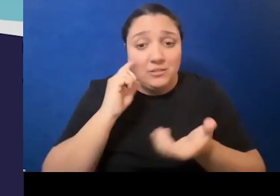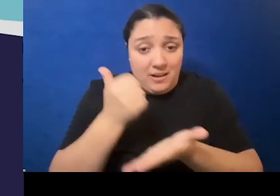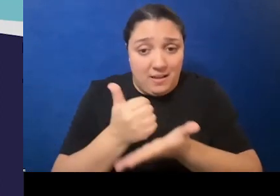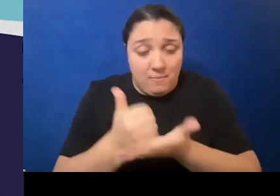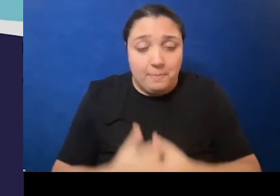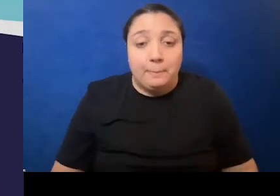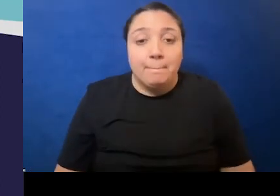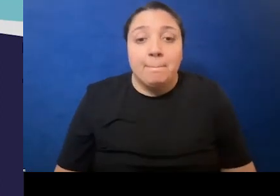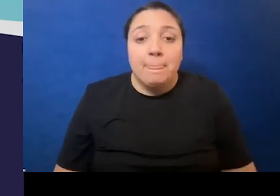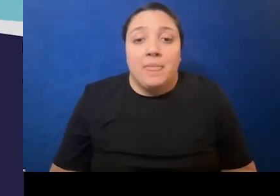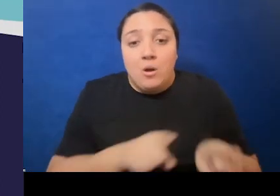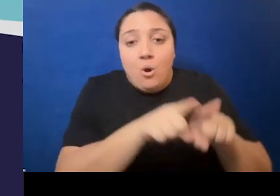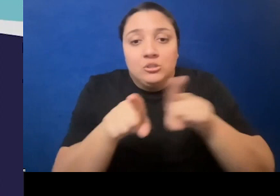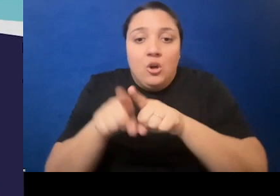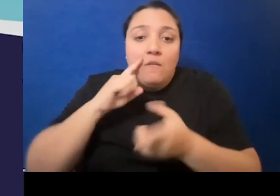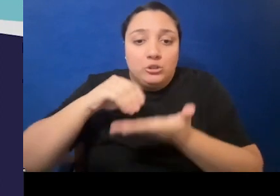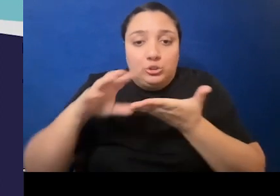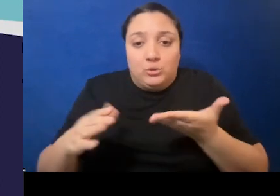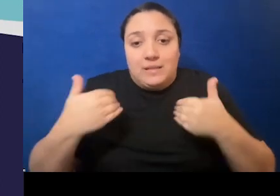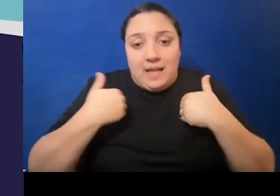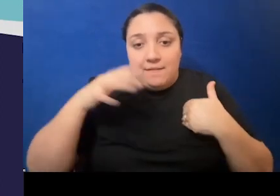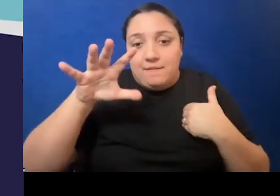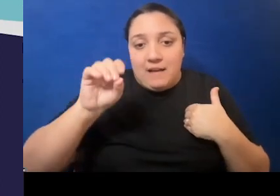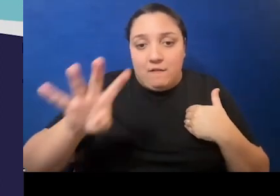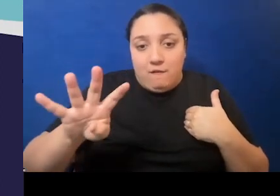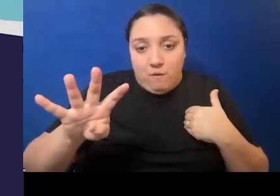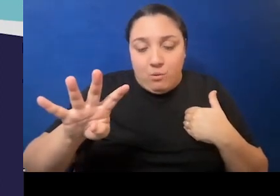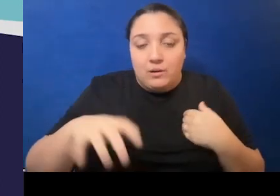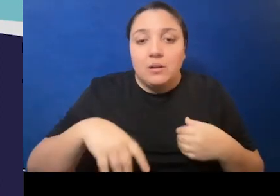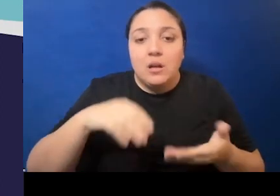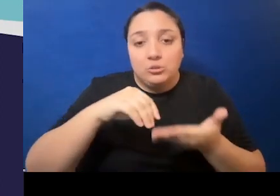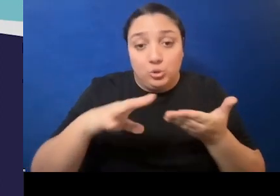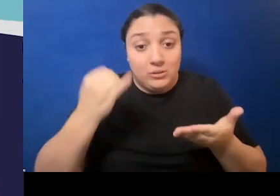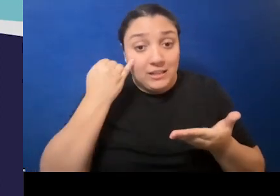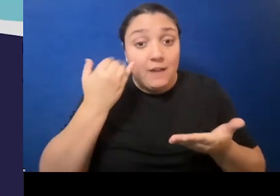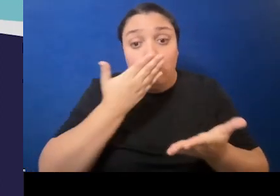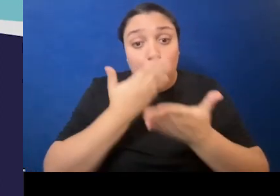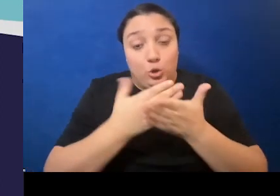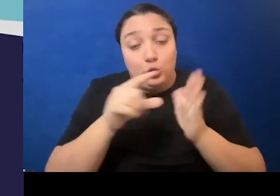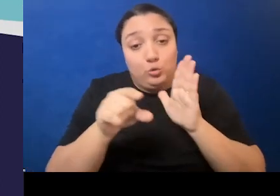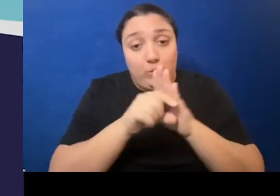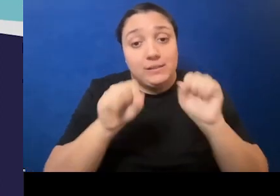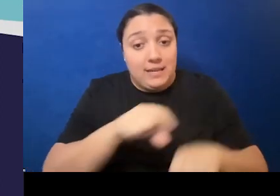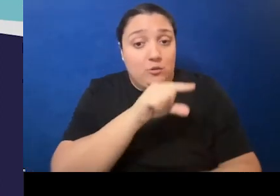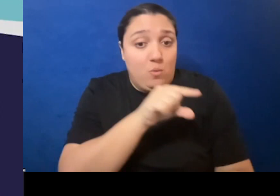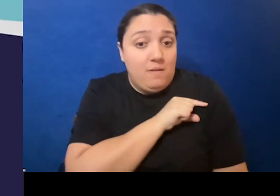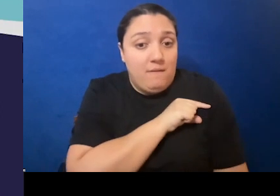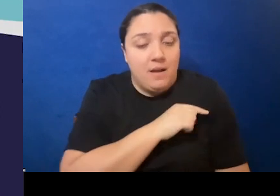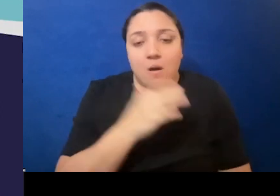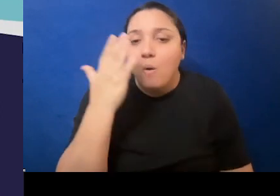FREQUENT BREAKS AND THERE ARE A LOT OF ACCOMMODATIONS THAT CAN HELP.